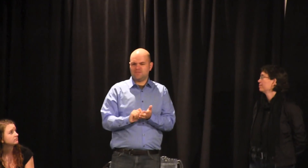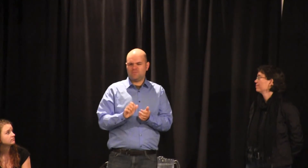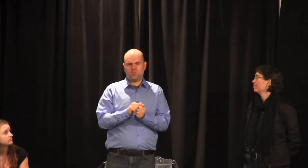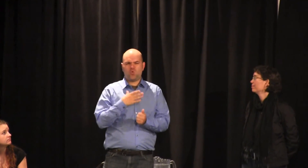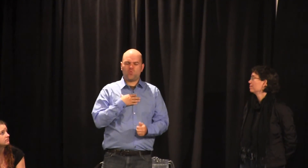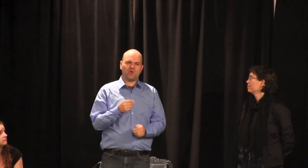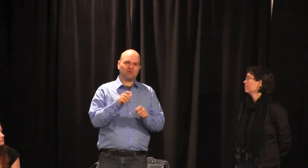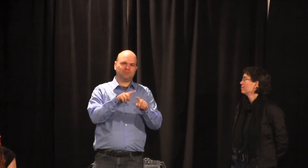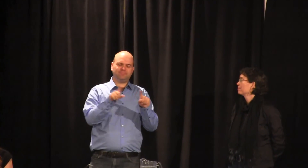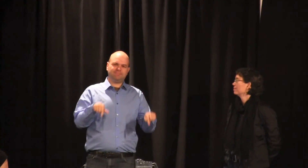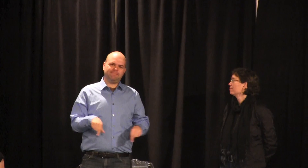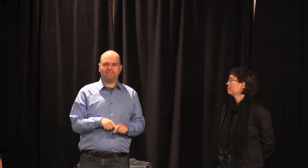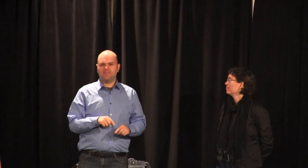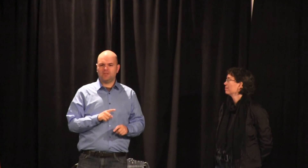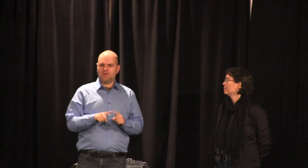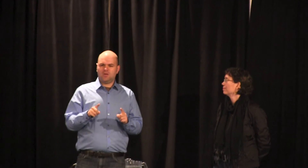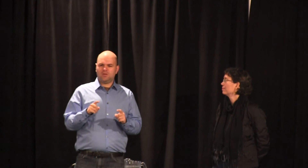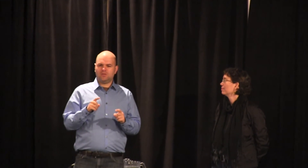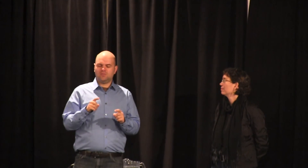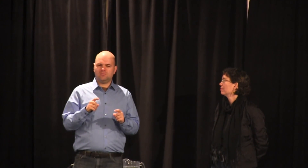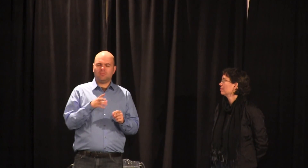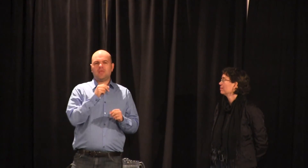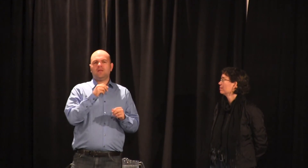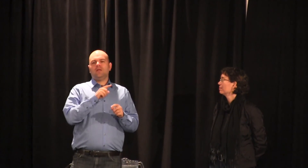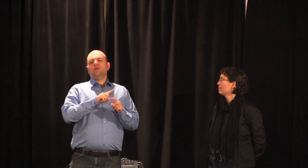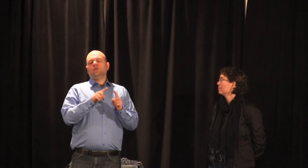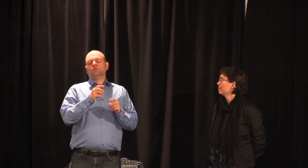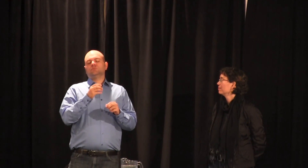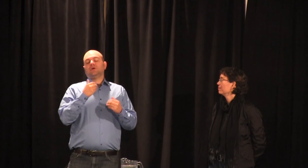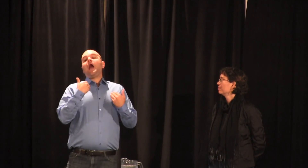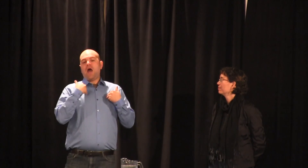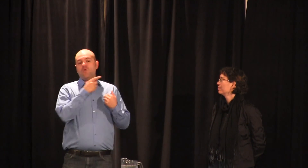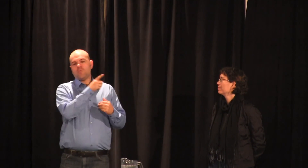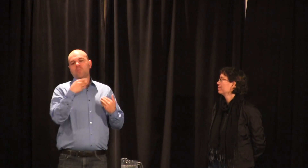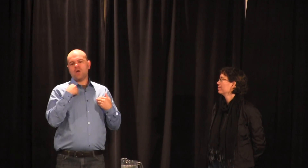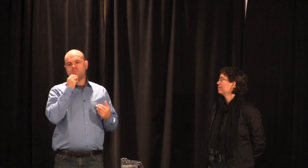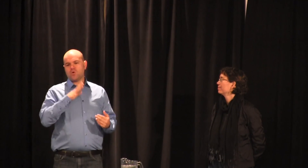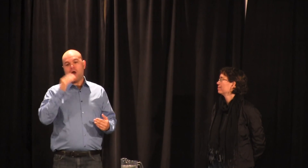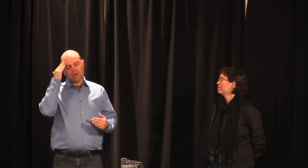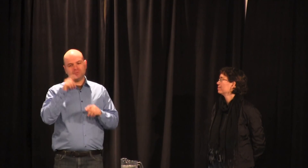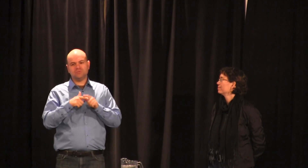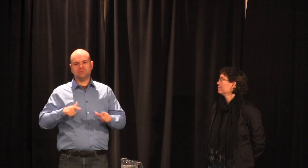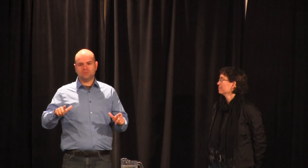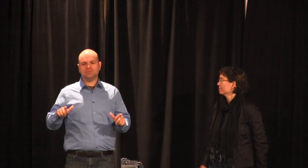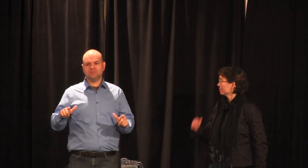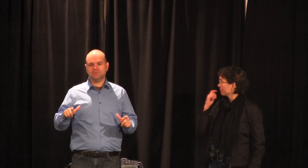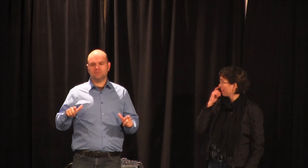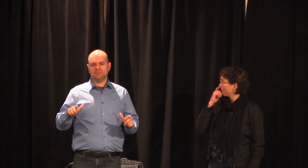we did a lot of writing at first. You know, I wish we had some -- we used like white boards to do that.